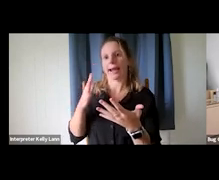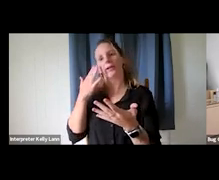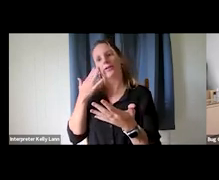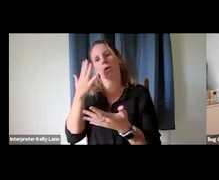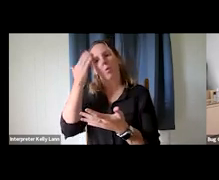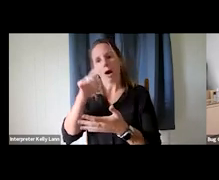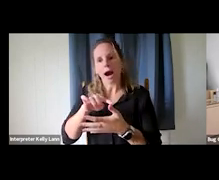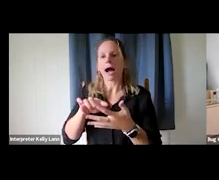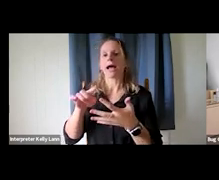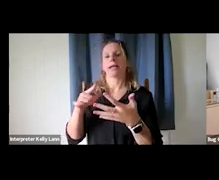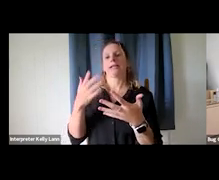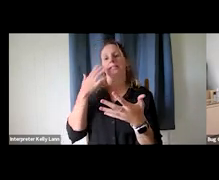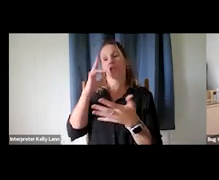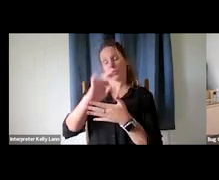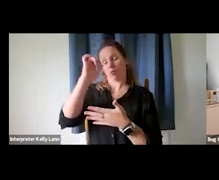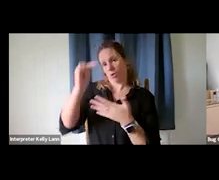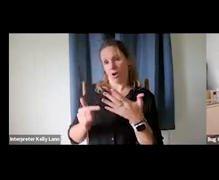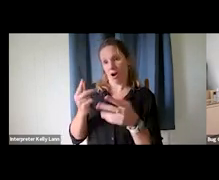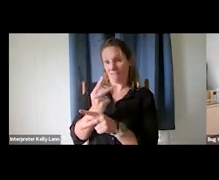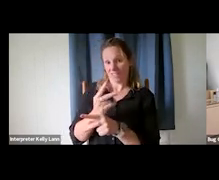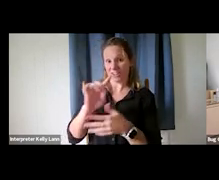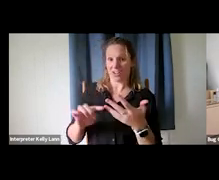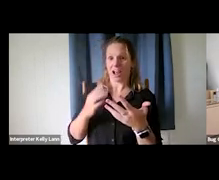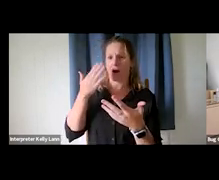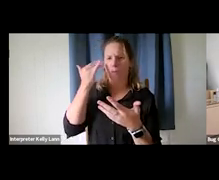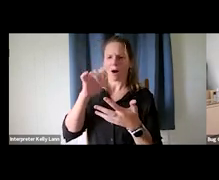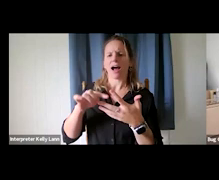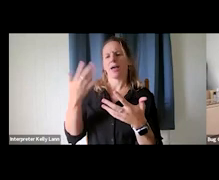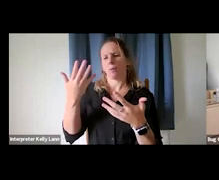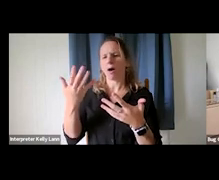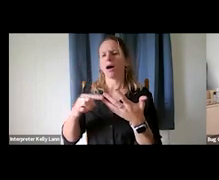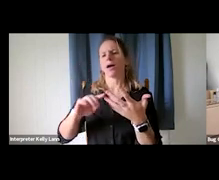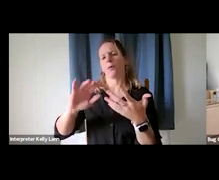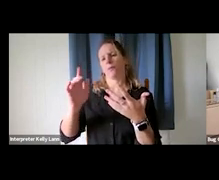You do need to use all of them to figure out how to give context of the use.